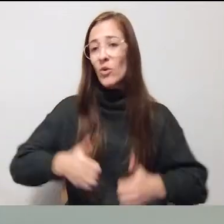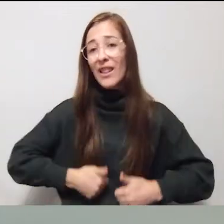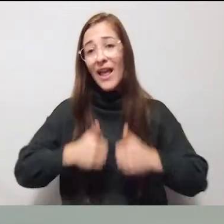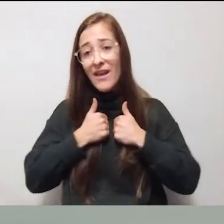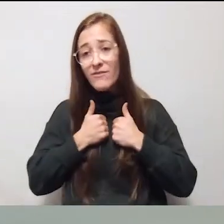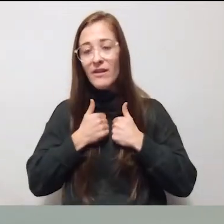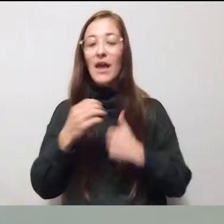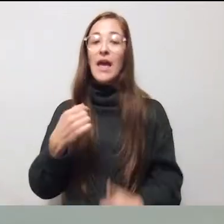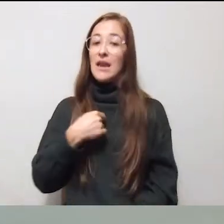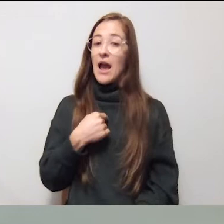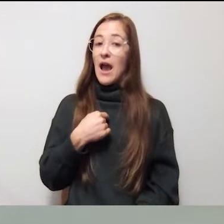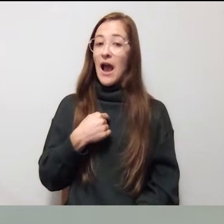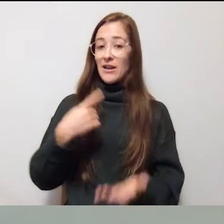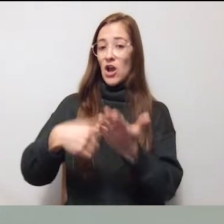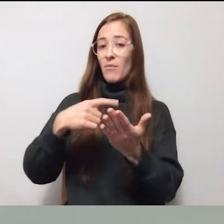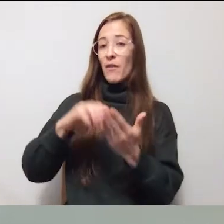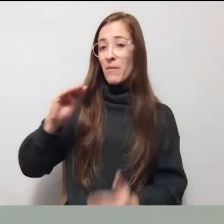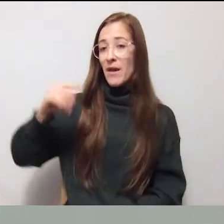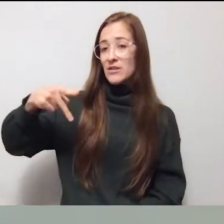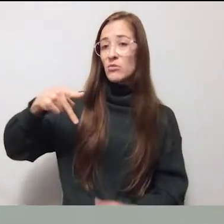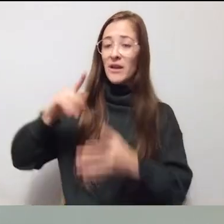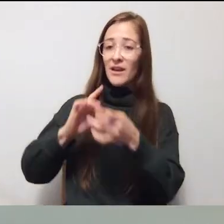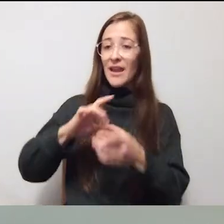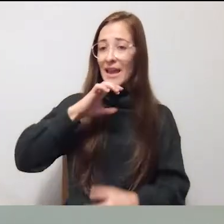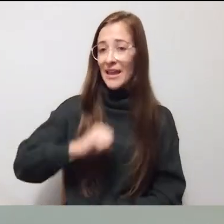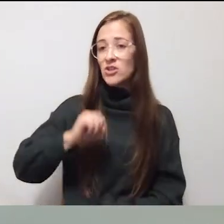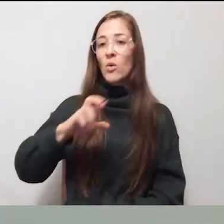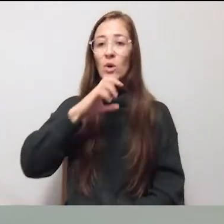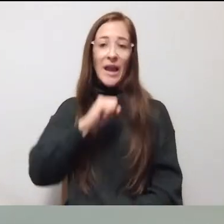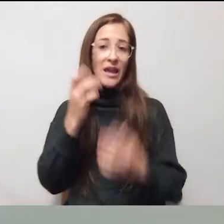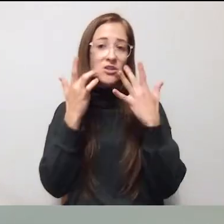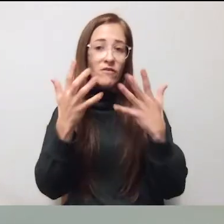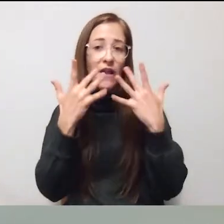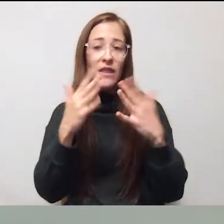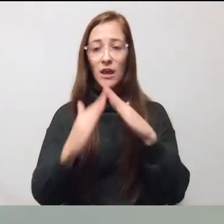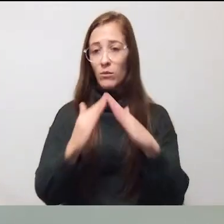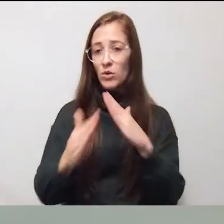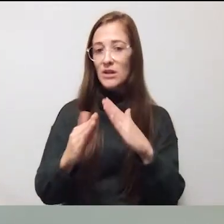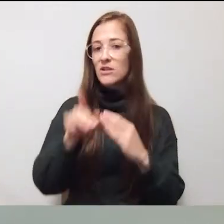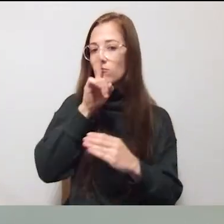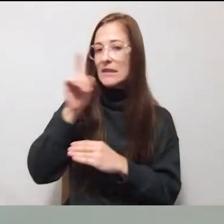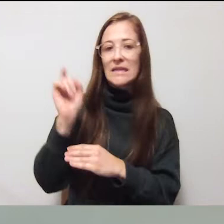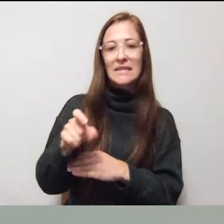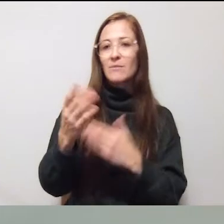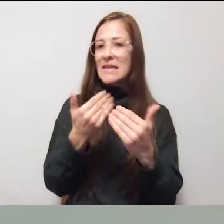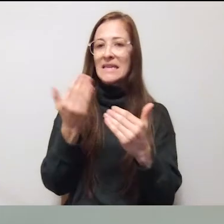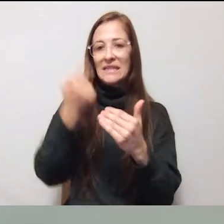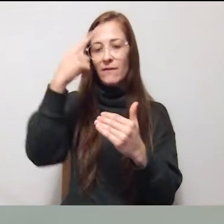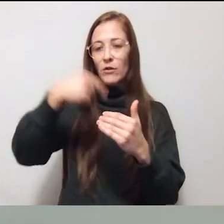And when I talk about the Master Plan on Aging or age-friendly communities, it needs to be just as easy for me to push a baby